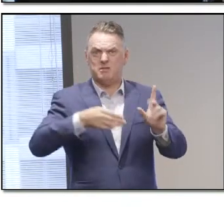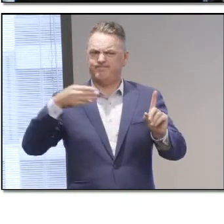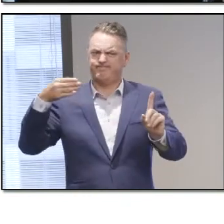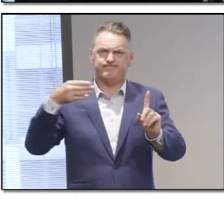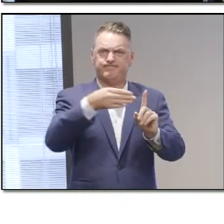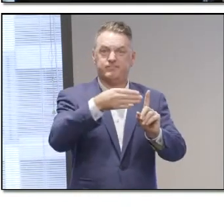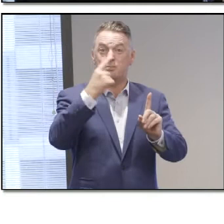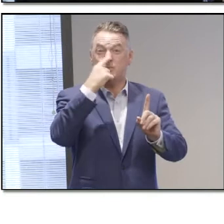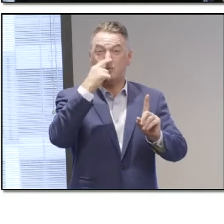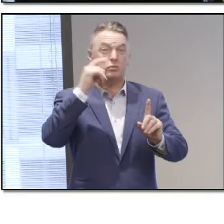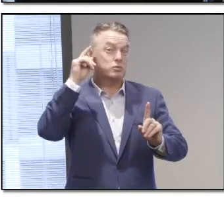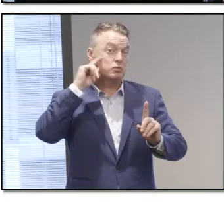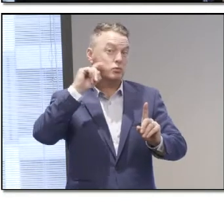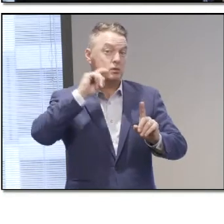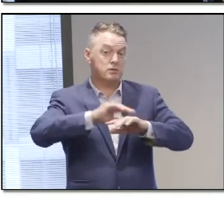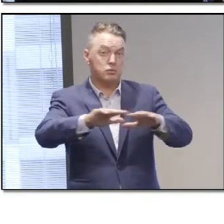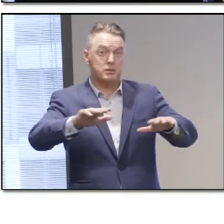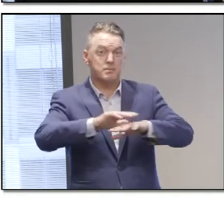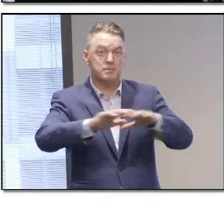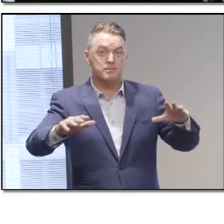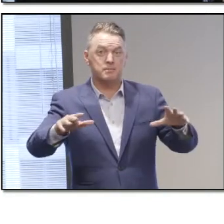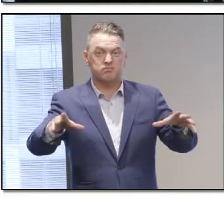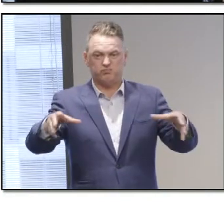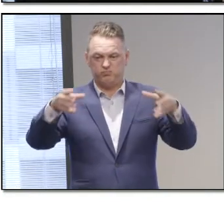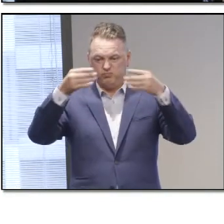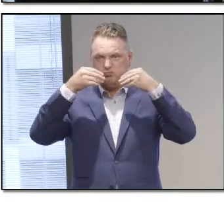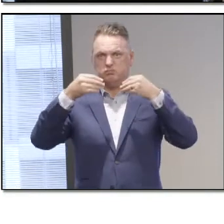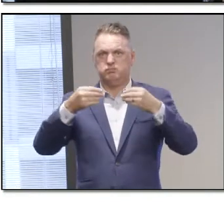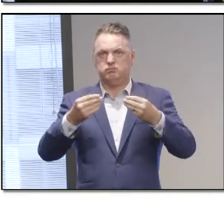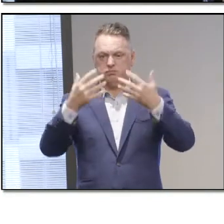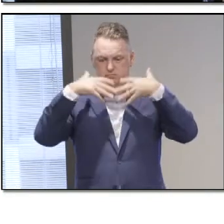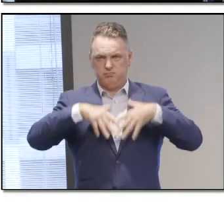swimming in water and exposure perhaps to pollutants that might be of concern.